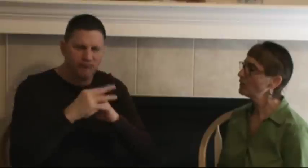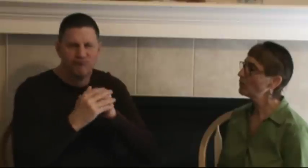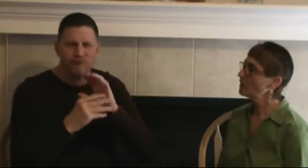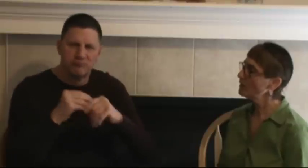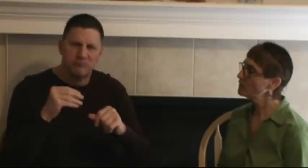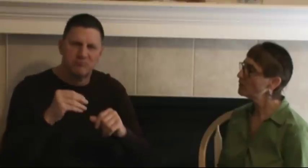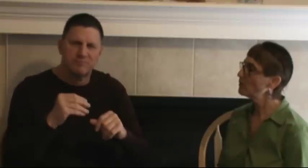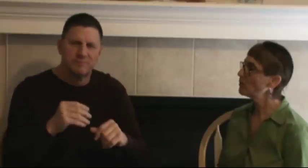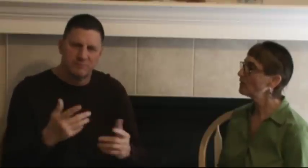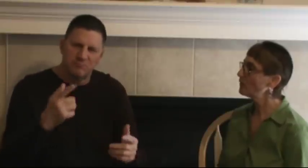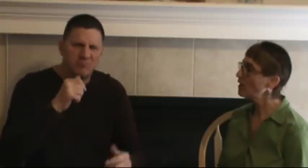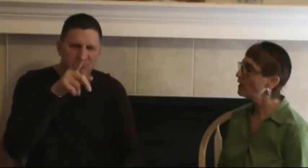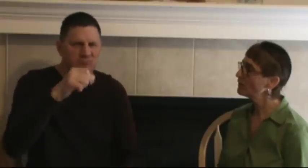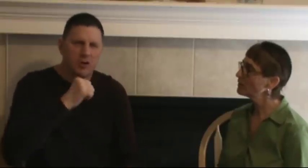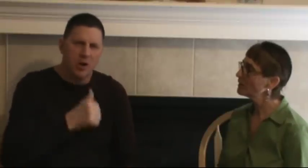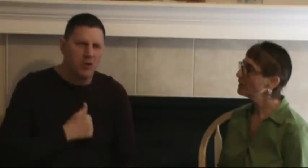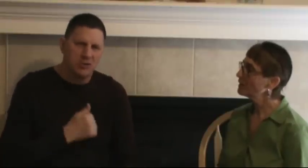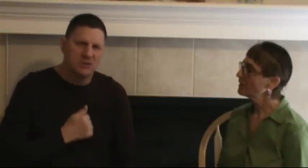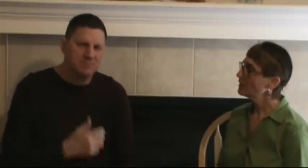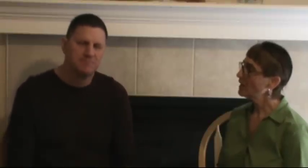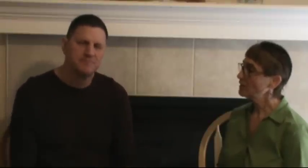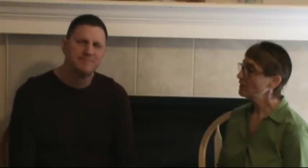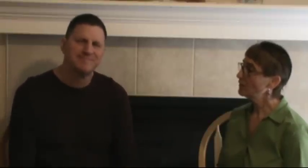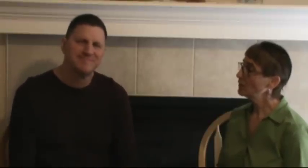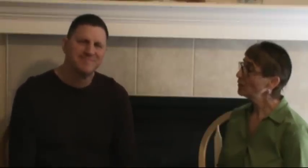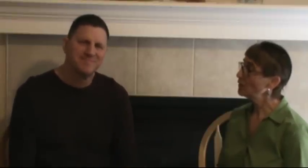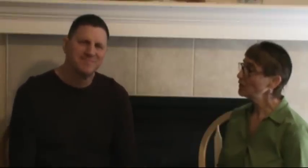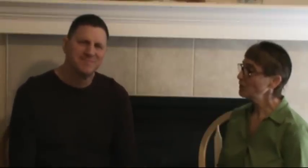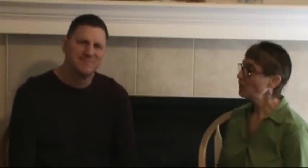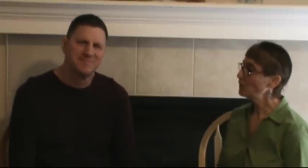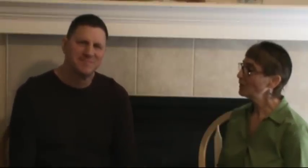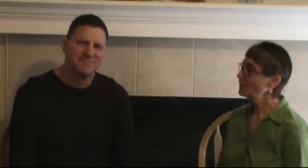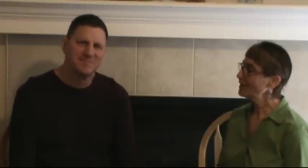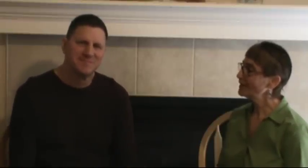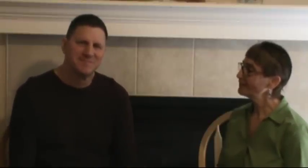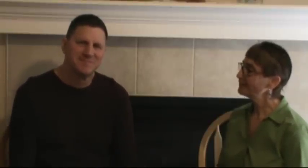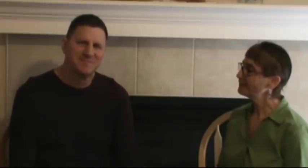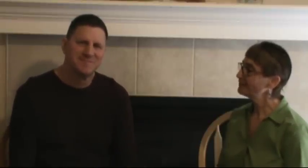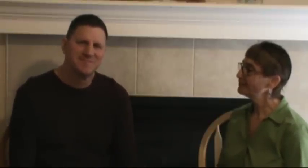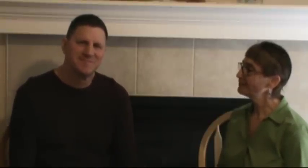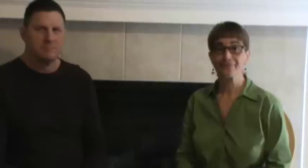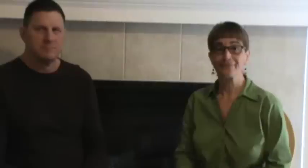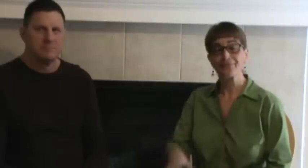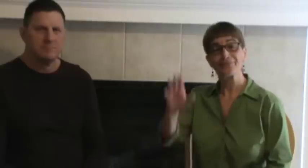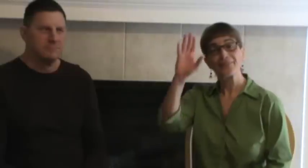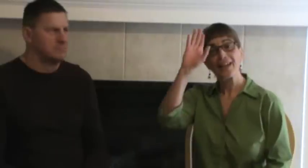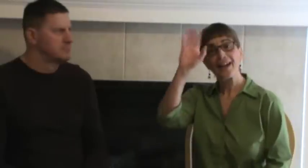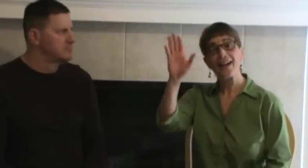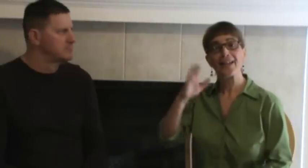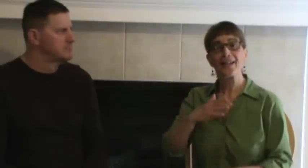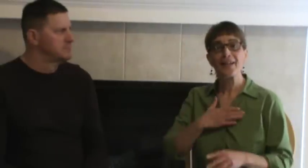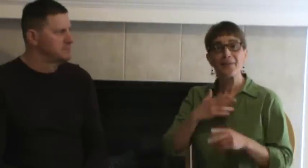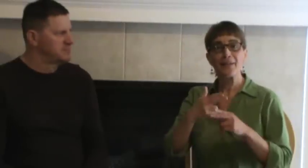child would feel more comfortable, more involved. If you learn, you won't regret it.